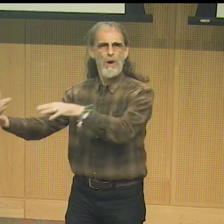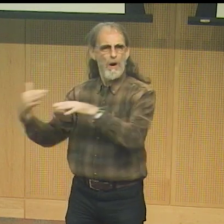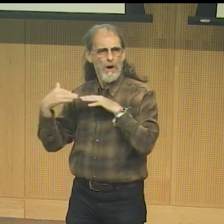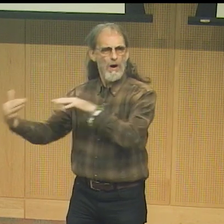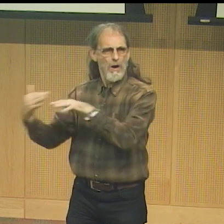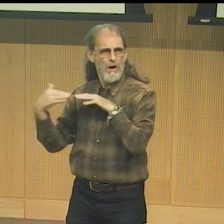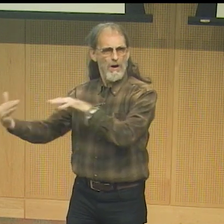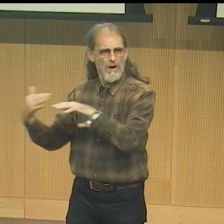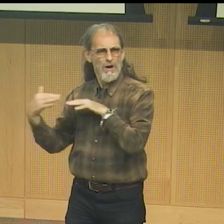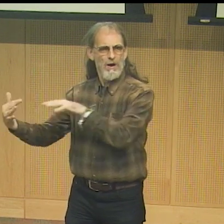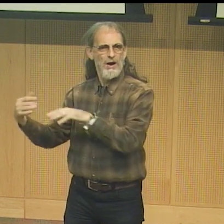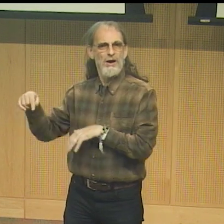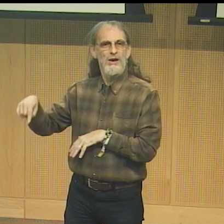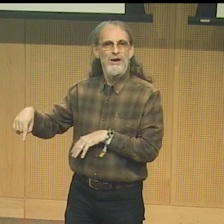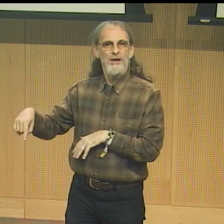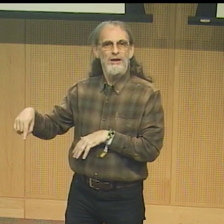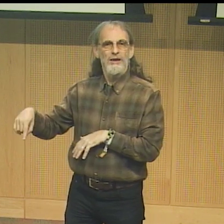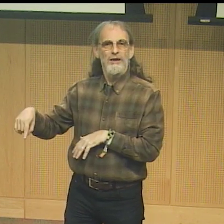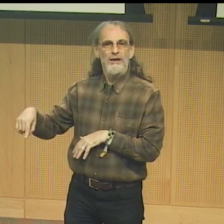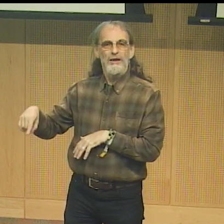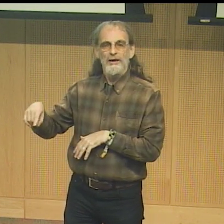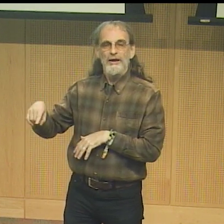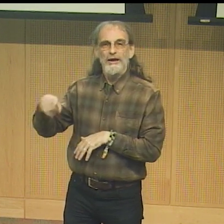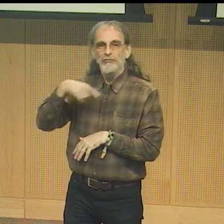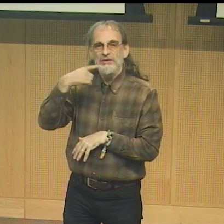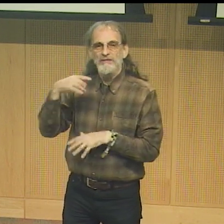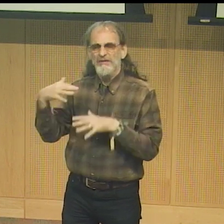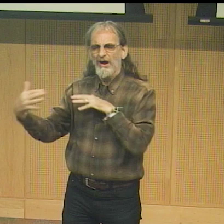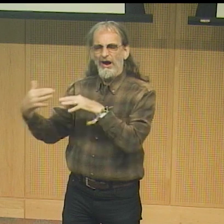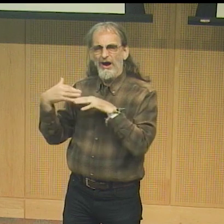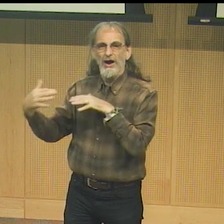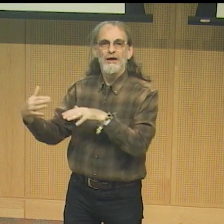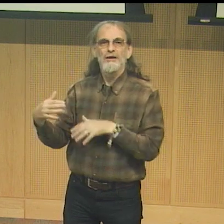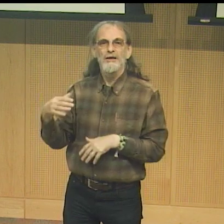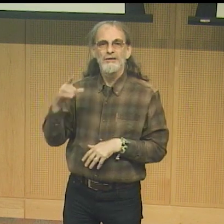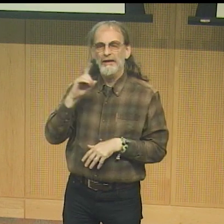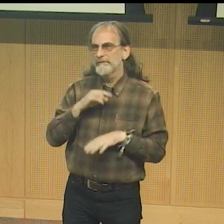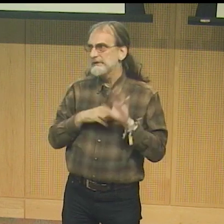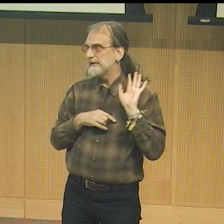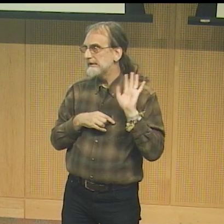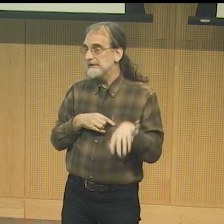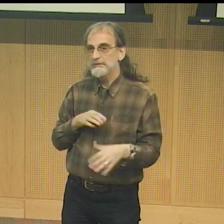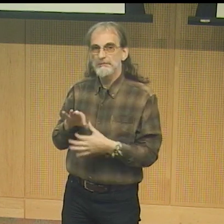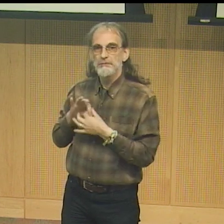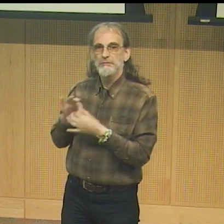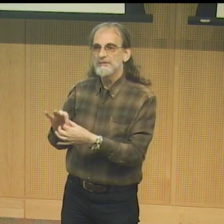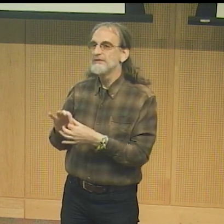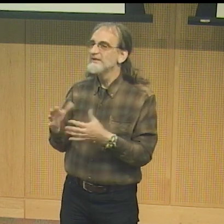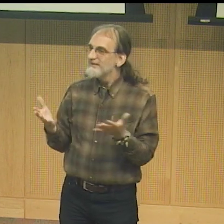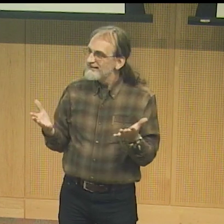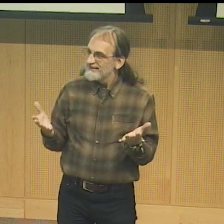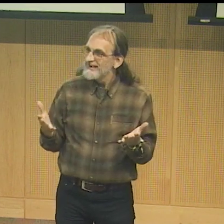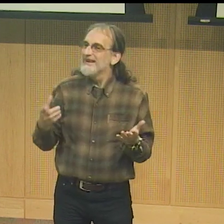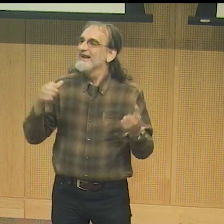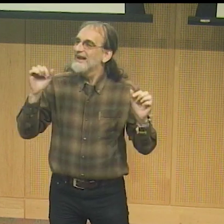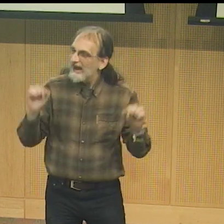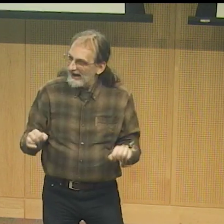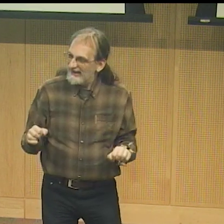There's a war that has been raging for years in the Balkans. During that time, the Deaf people again chose not to